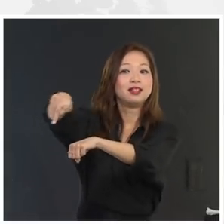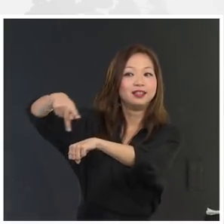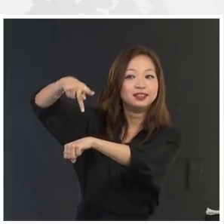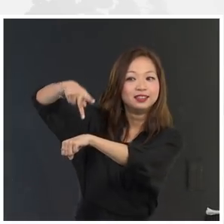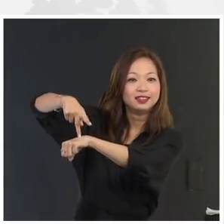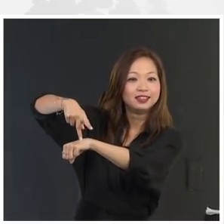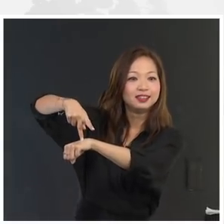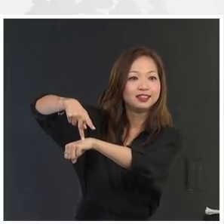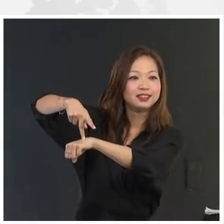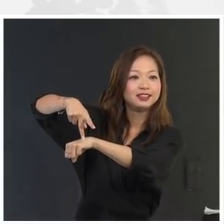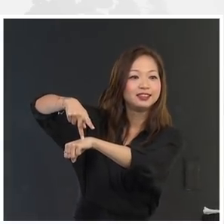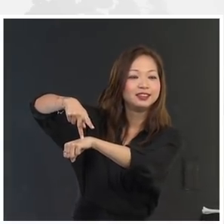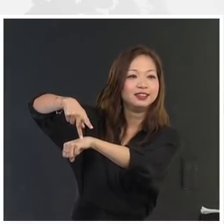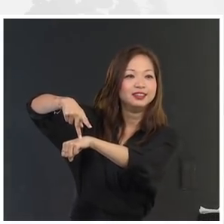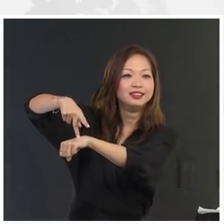representatives from embassies in Japan,